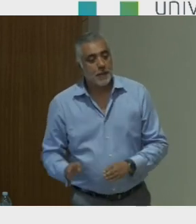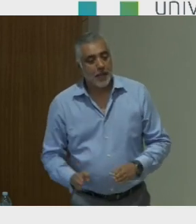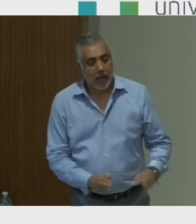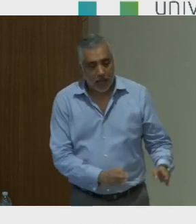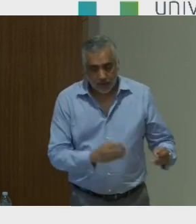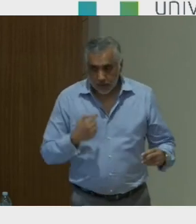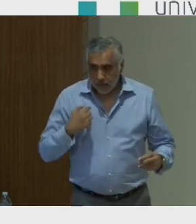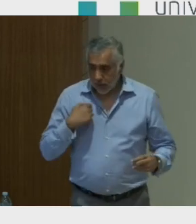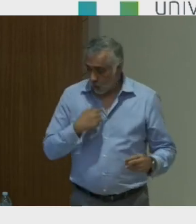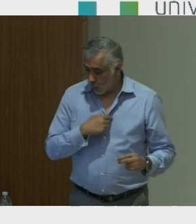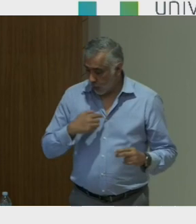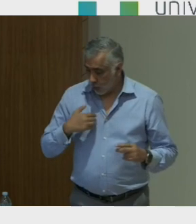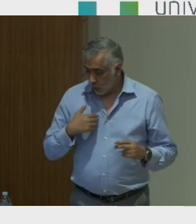of situations where something happened.